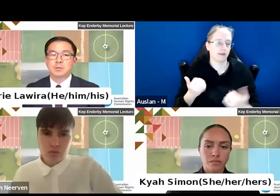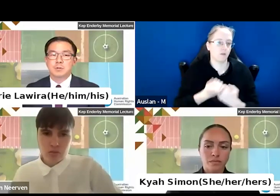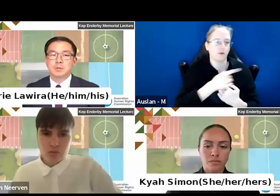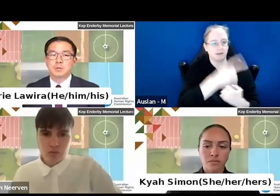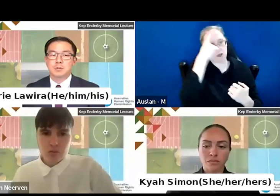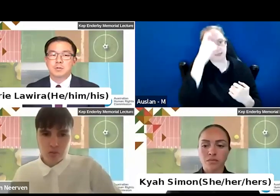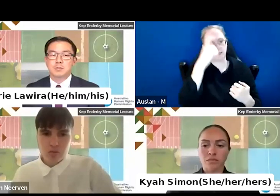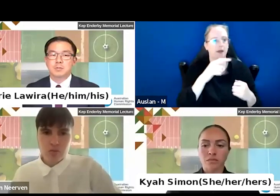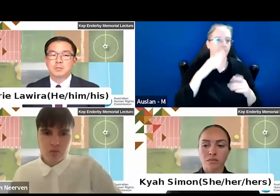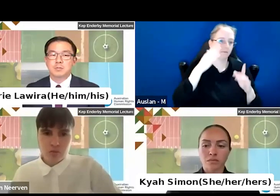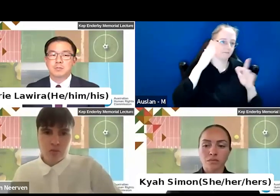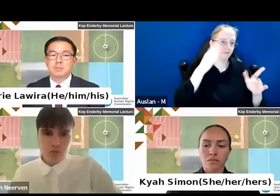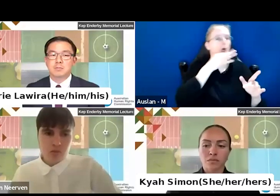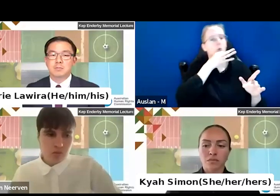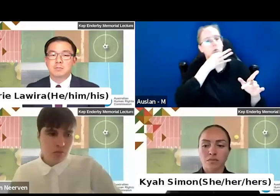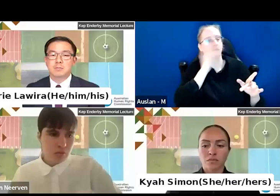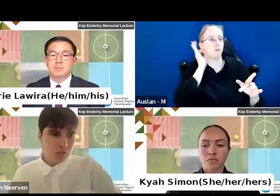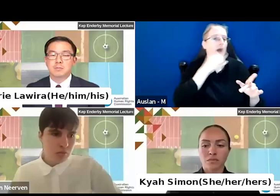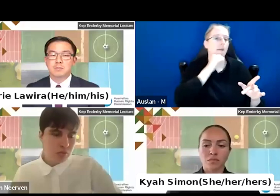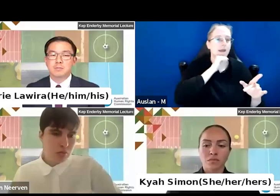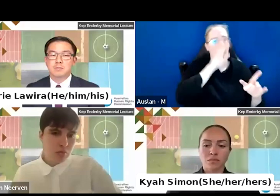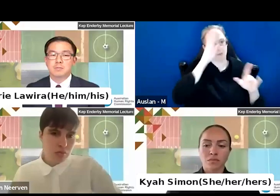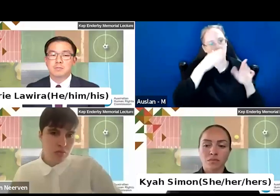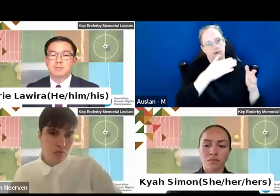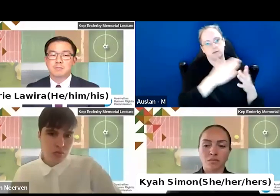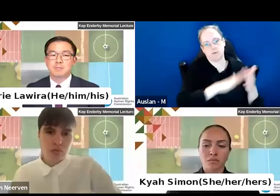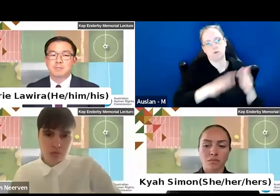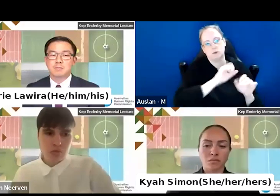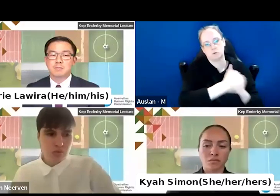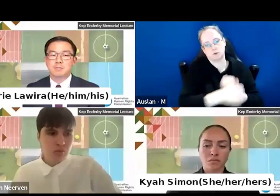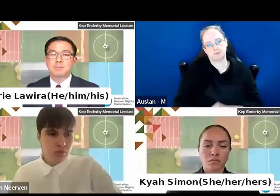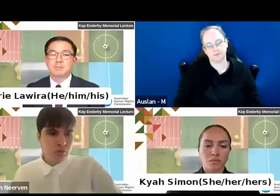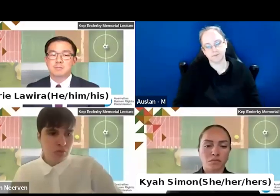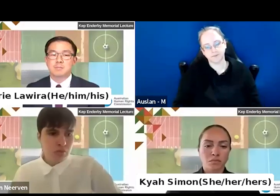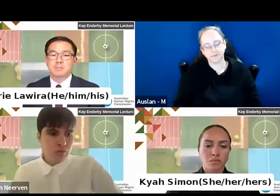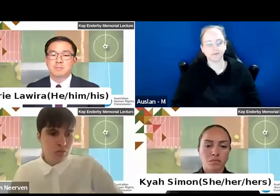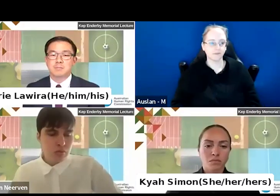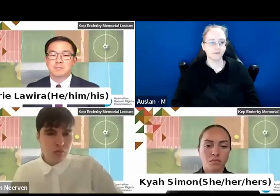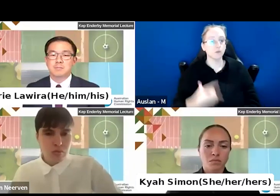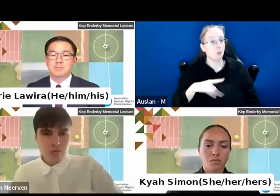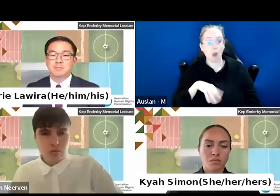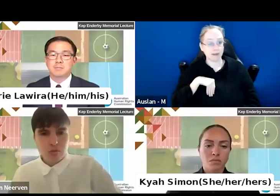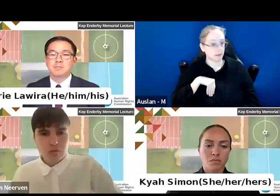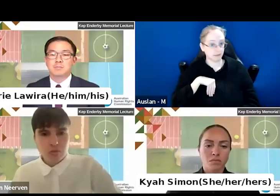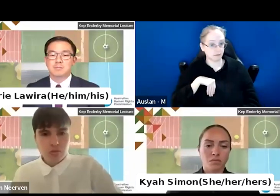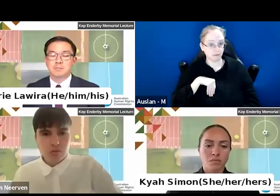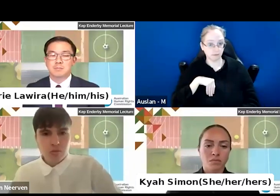heteronormative whiteness in sport with the white man at the center. So so why do we why do we tolerate it? Why why isn't it still why is it still there?